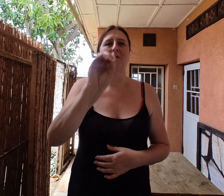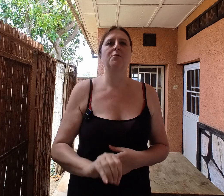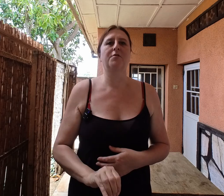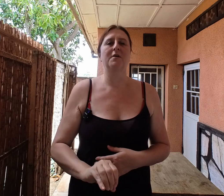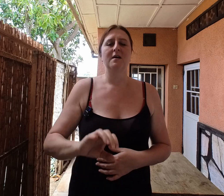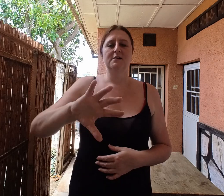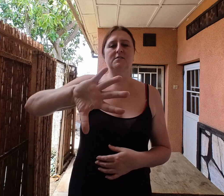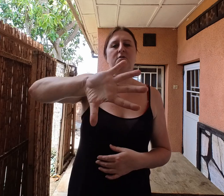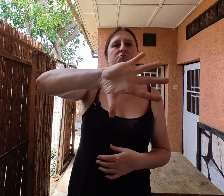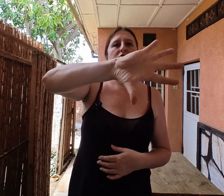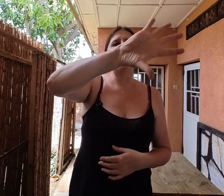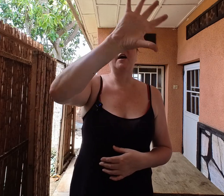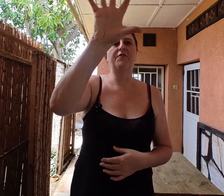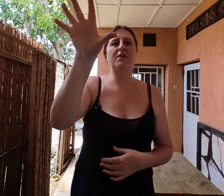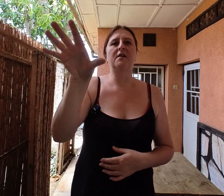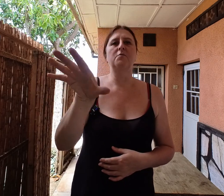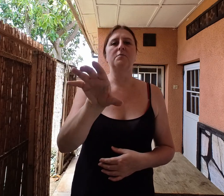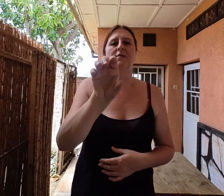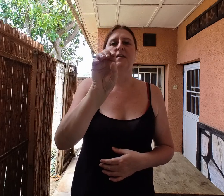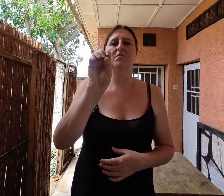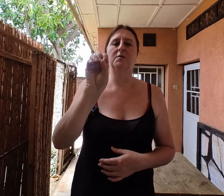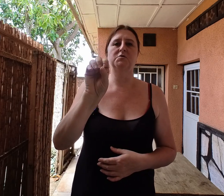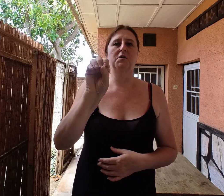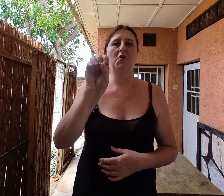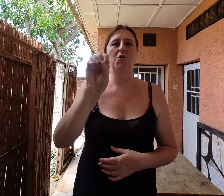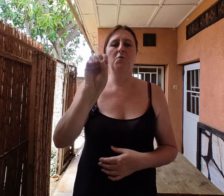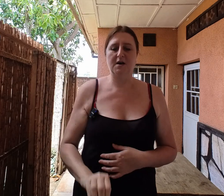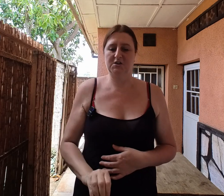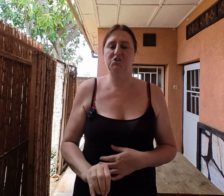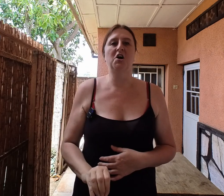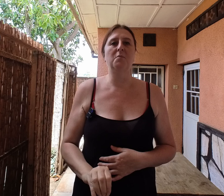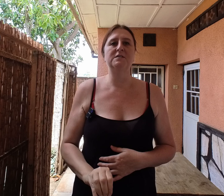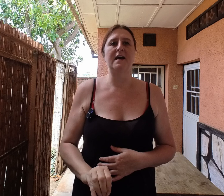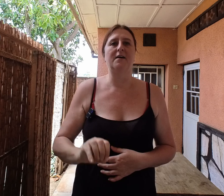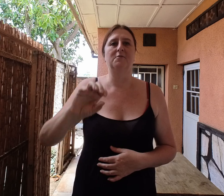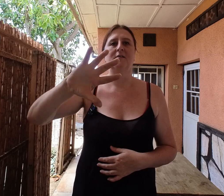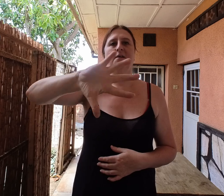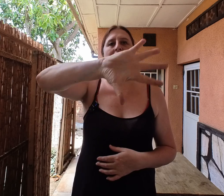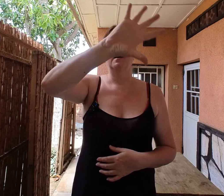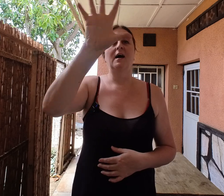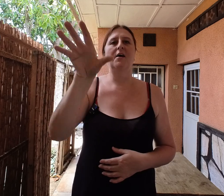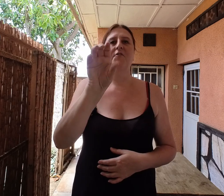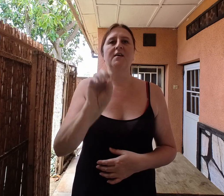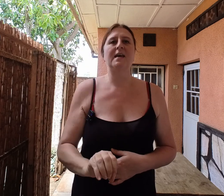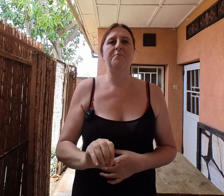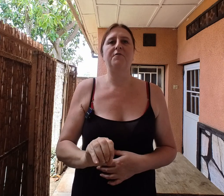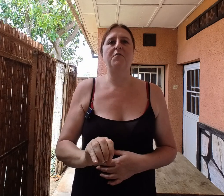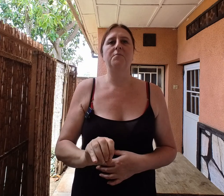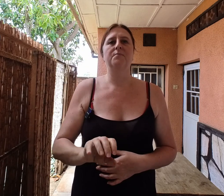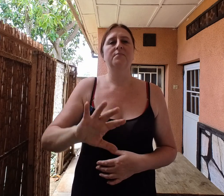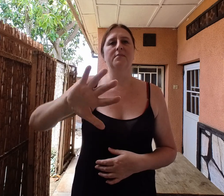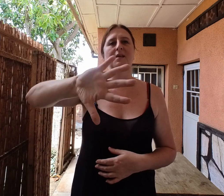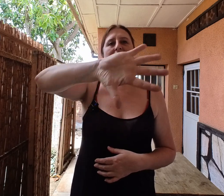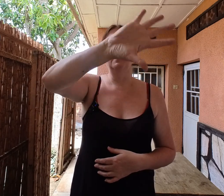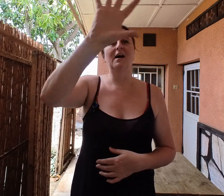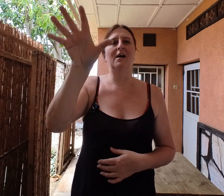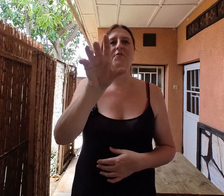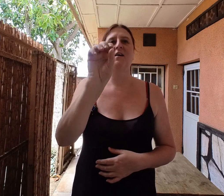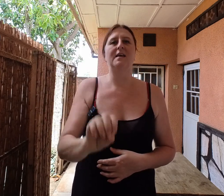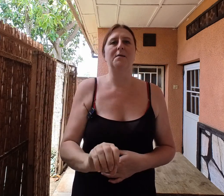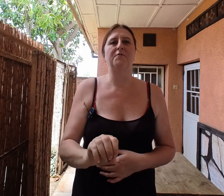South. So, you draw Africa, then you come to an O, and sharp down. Africa y'epfo. Africa y'epfo.